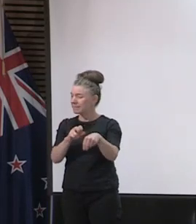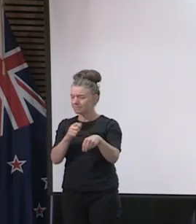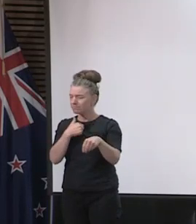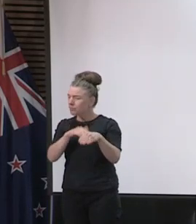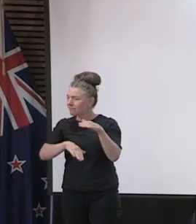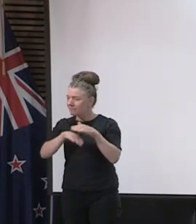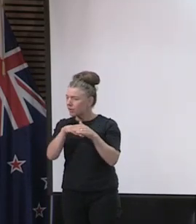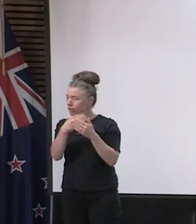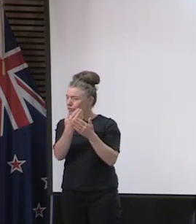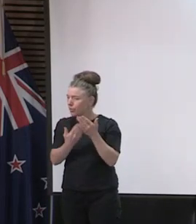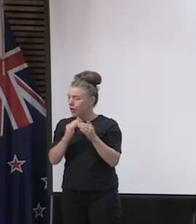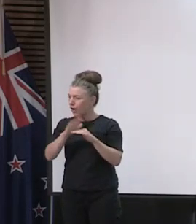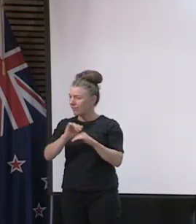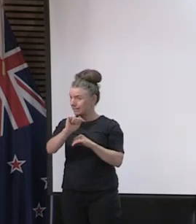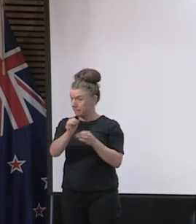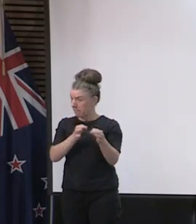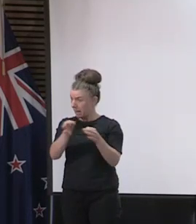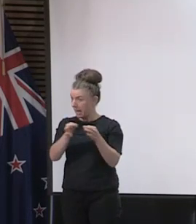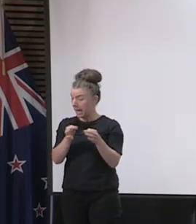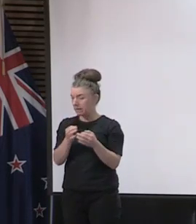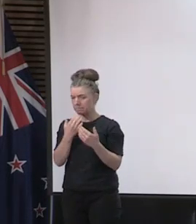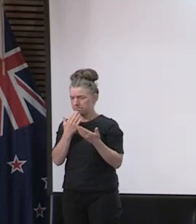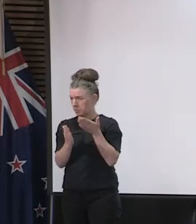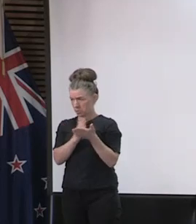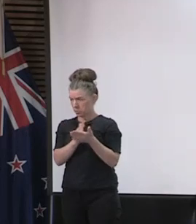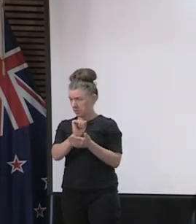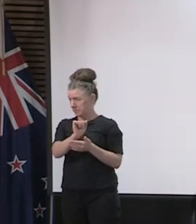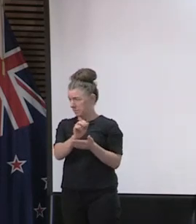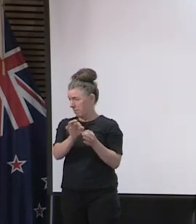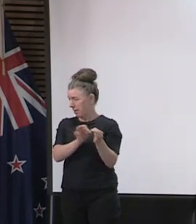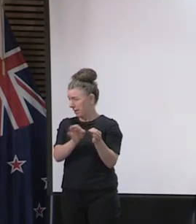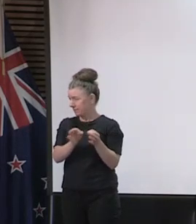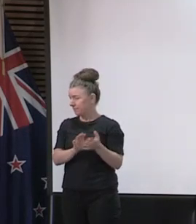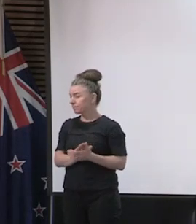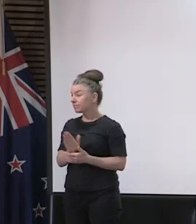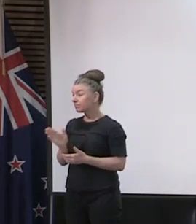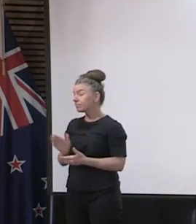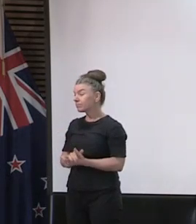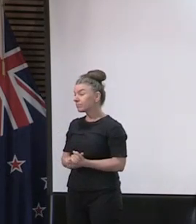owner's engagement with the police, in particular. So,